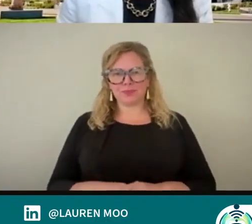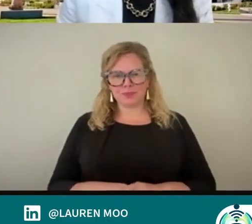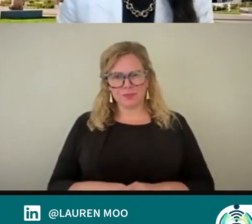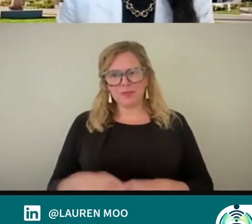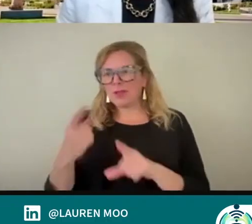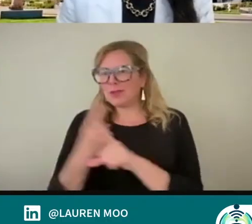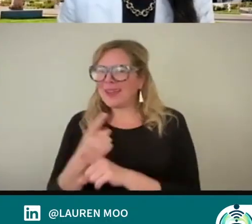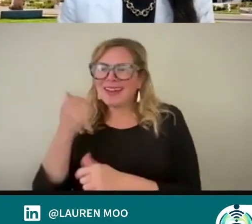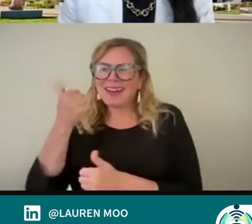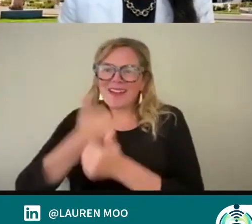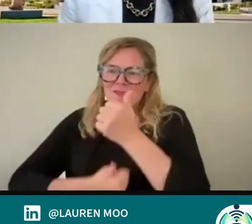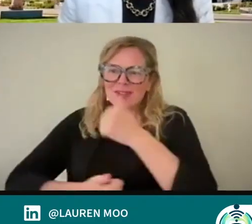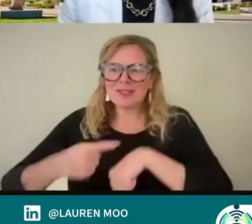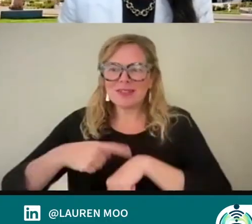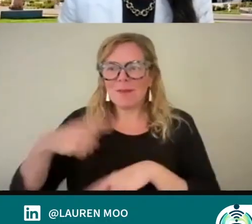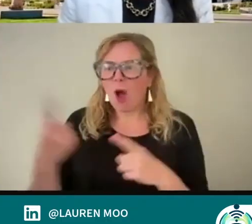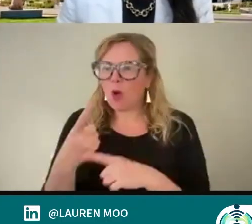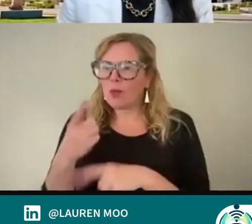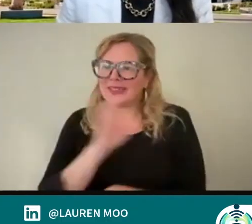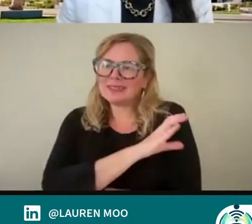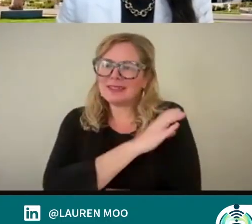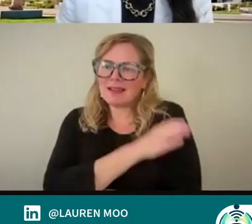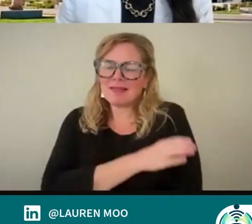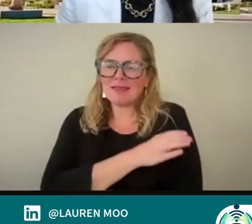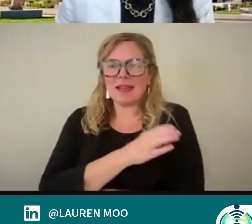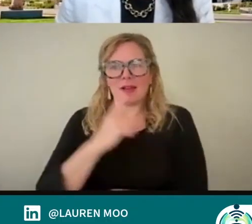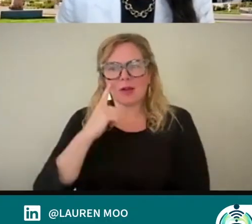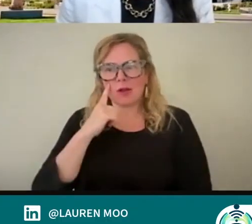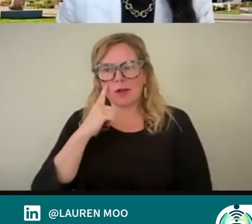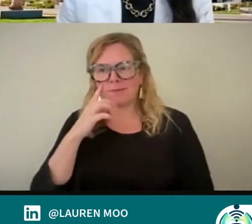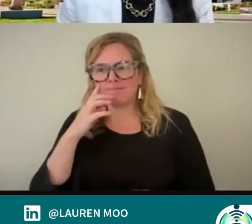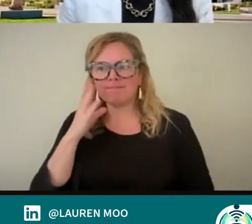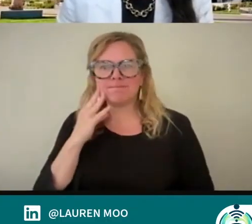visit what would be the appropriate setting. But also the access to specialists and the